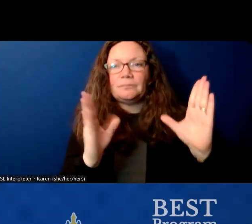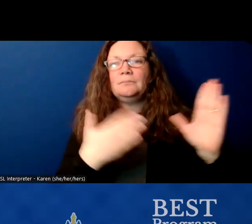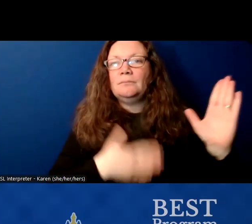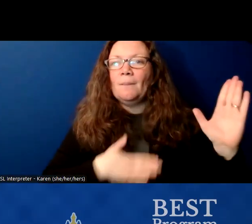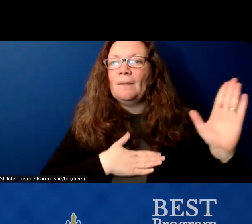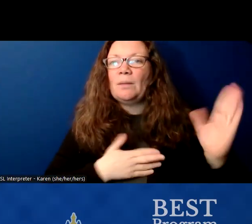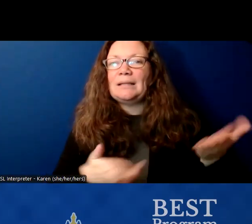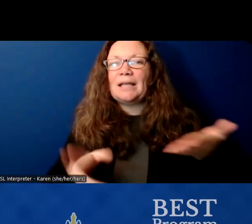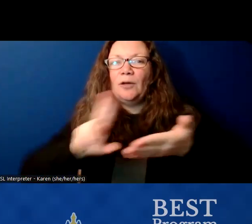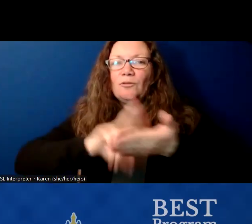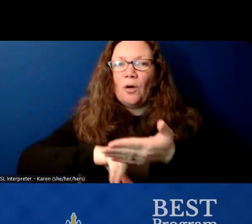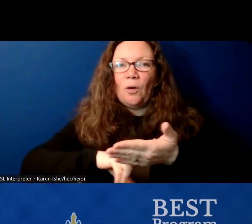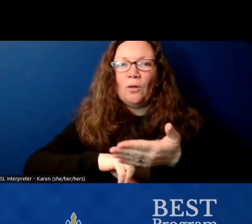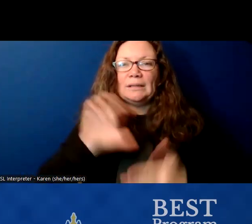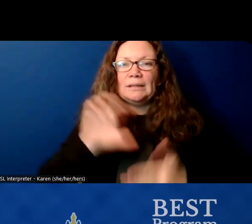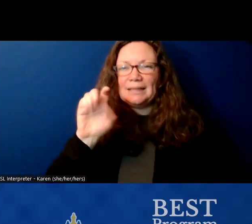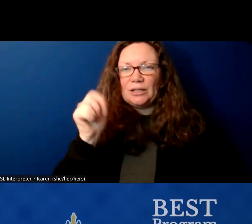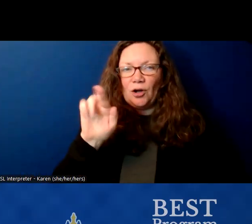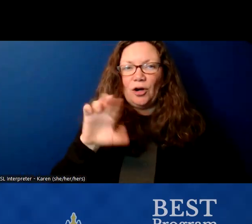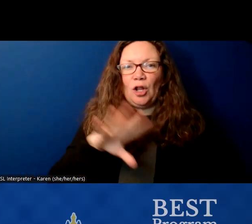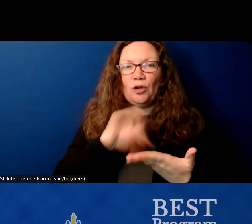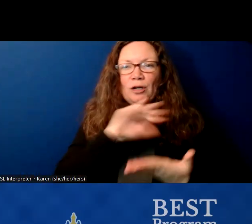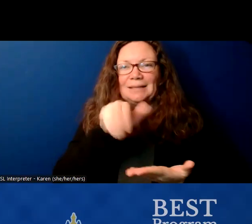Space is limited and I'll turn it back over to Lauren.